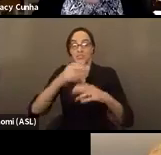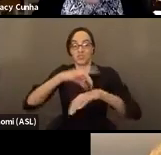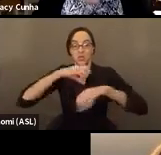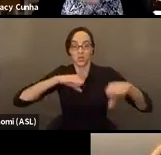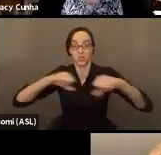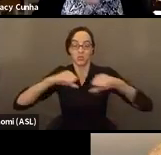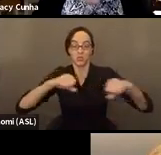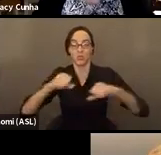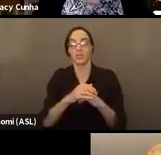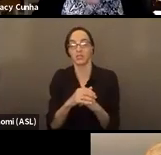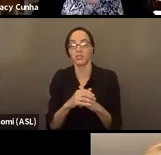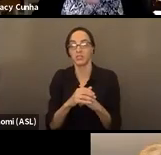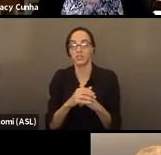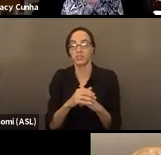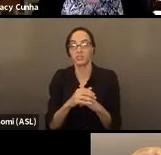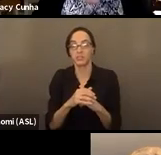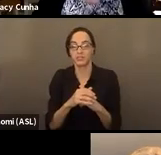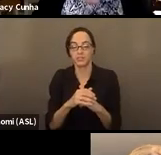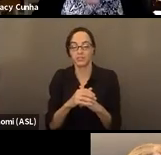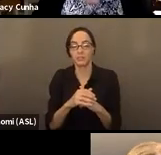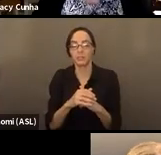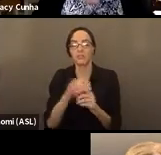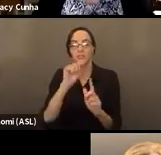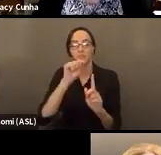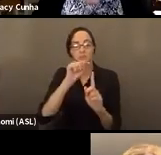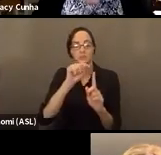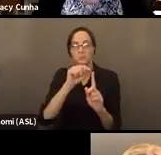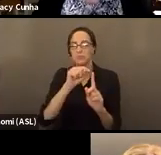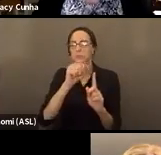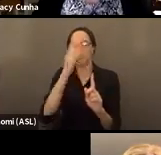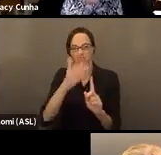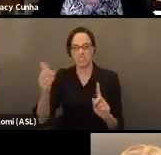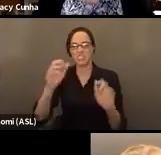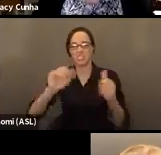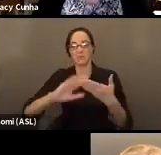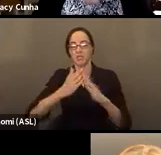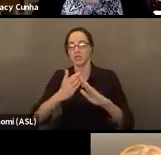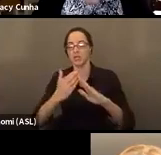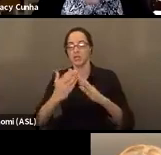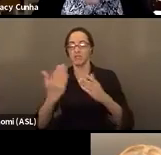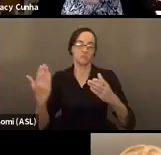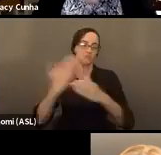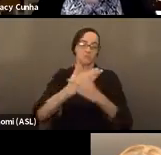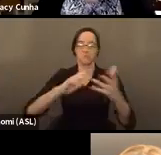but that's where things may be disrupted the water everything that's when every day's plan